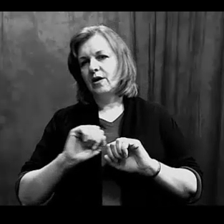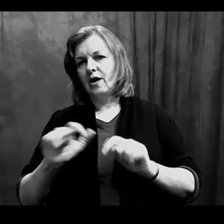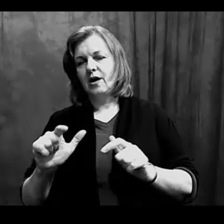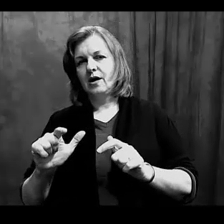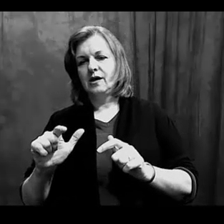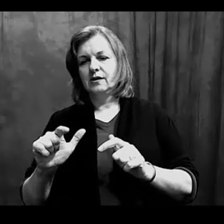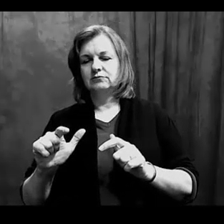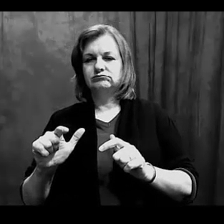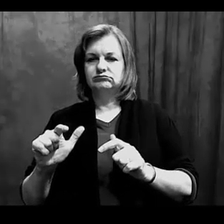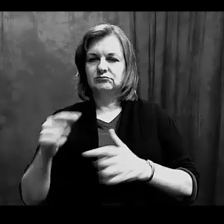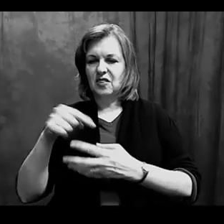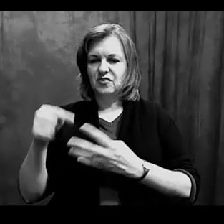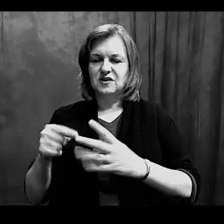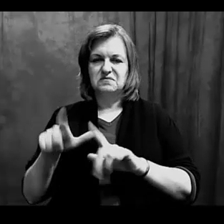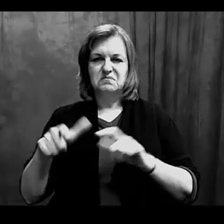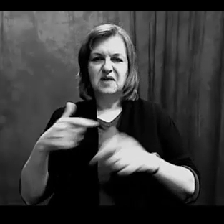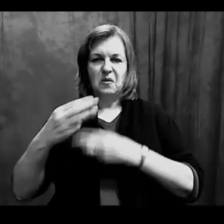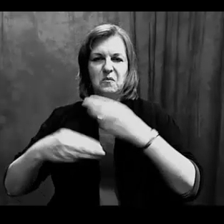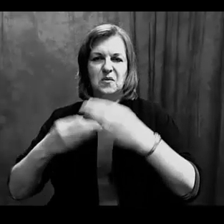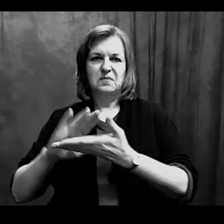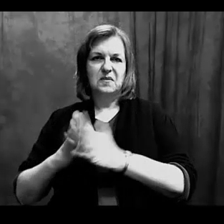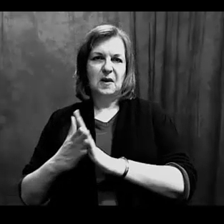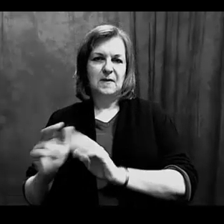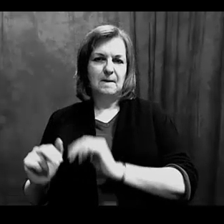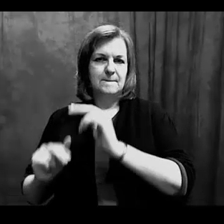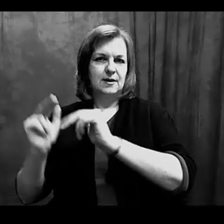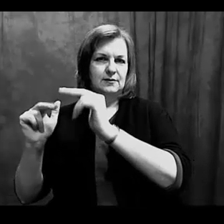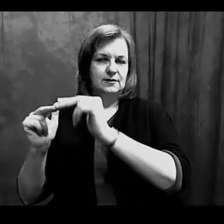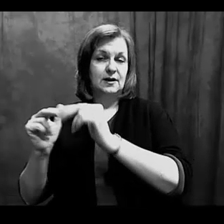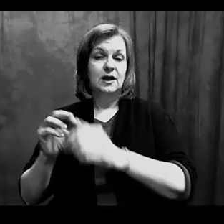the RNA carries that message and then it forms a protein